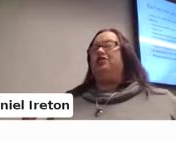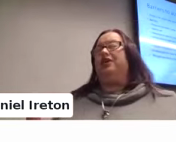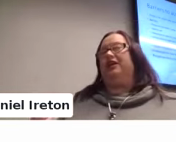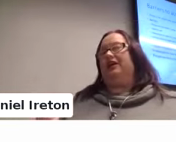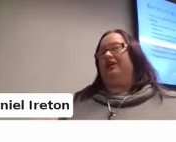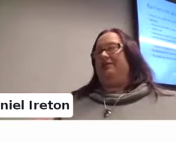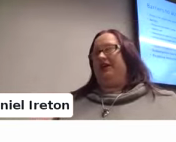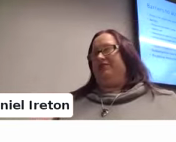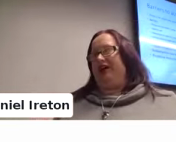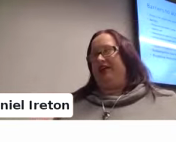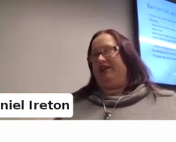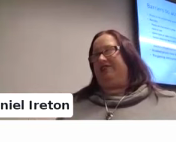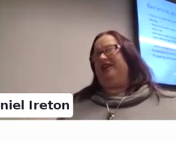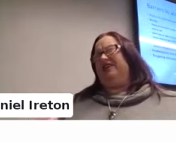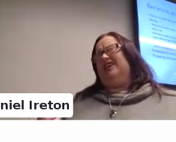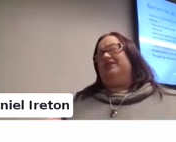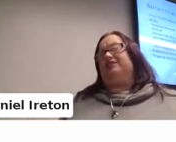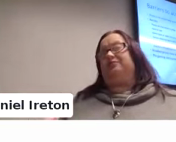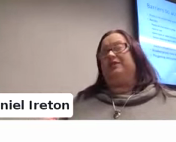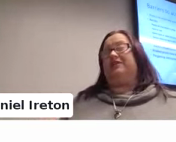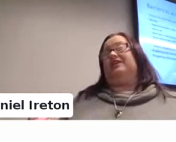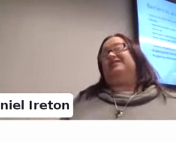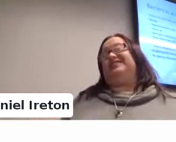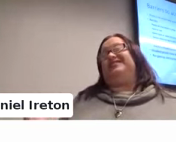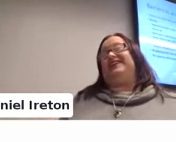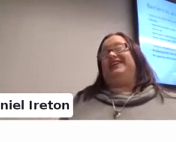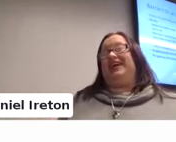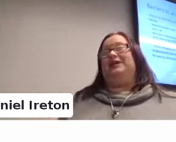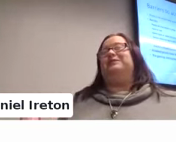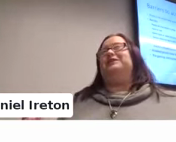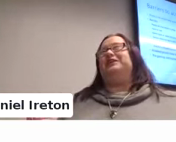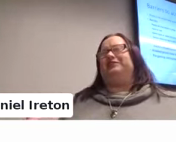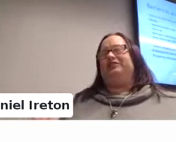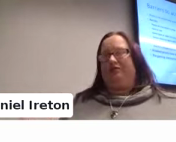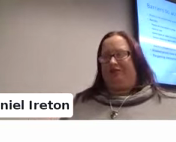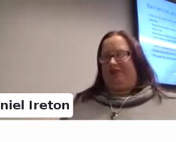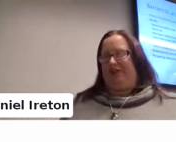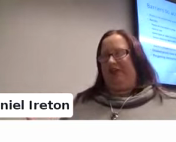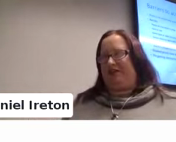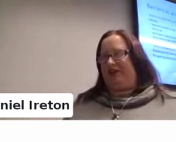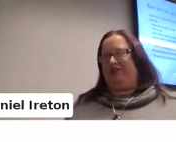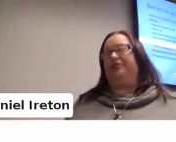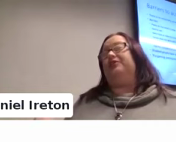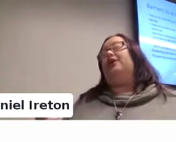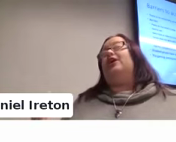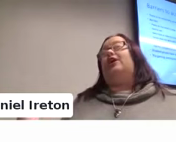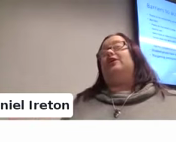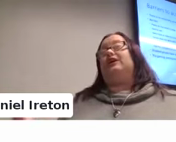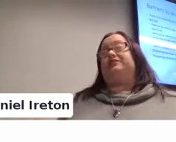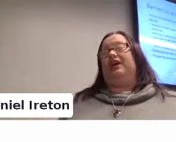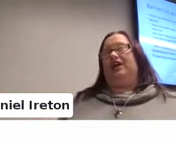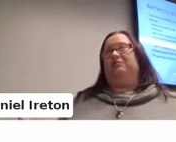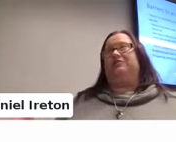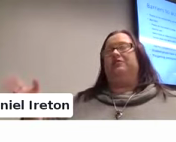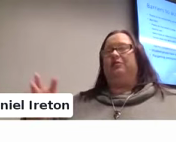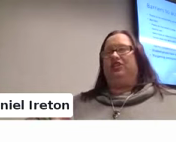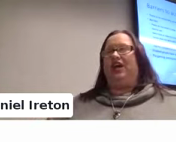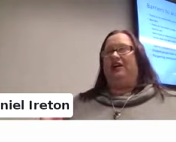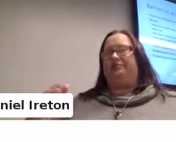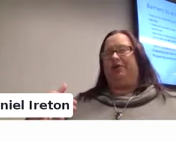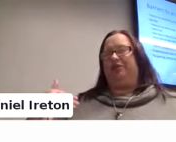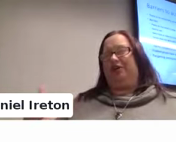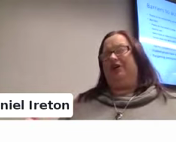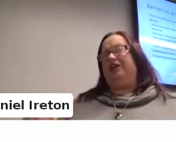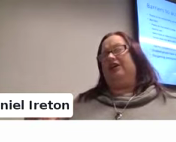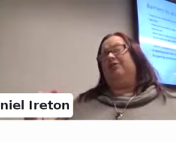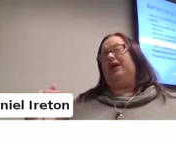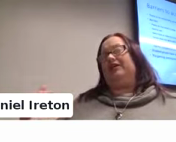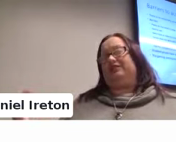Angie: So obviously there are a lot of barriers.